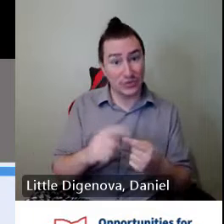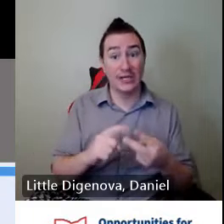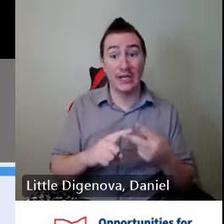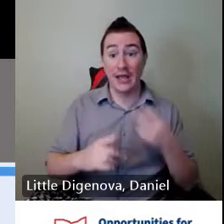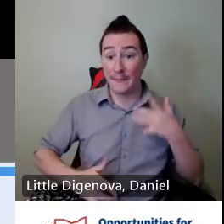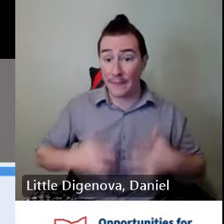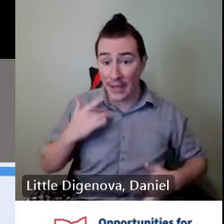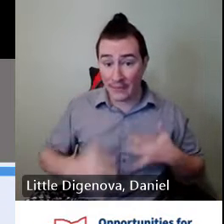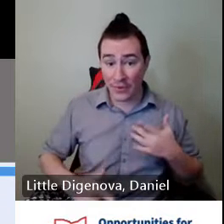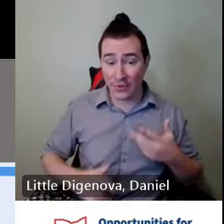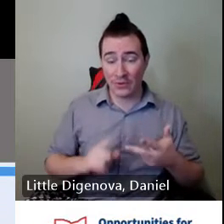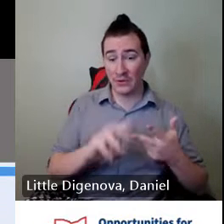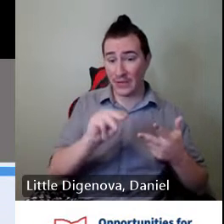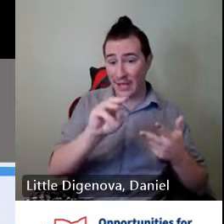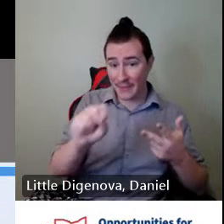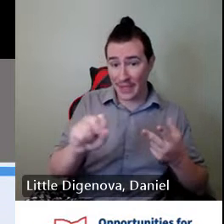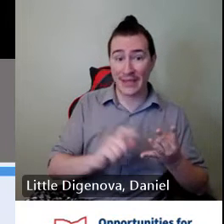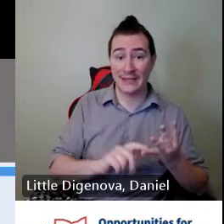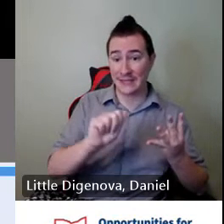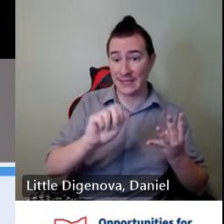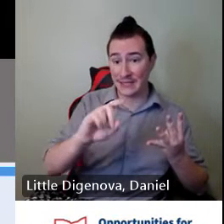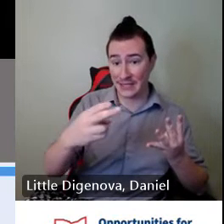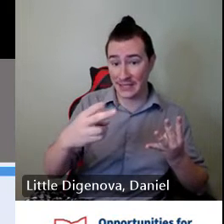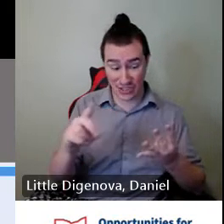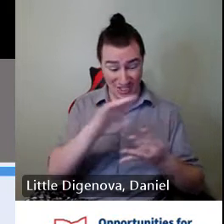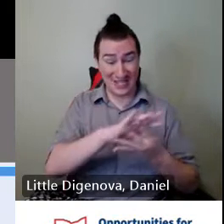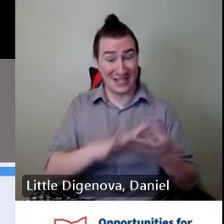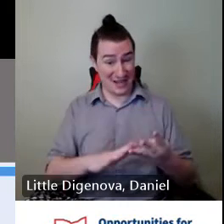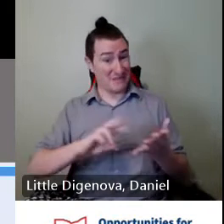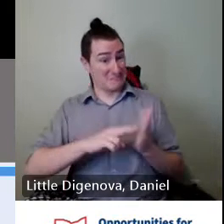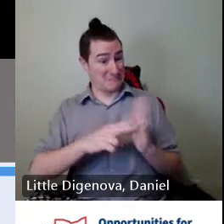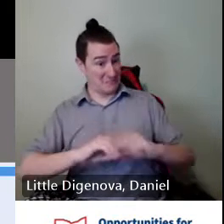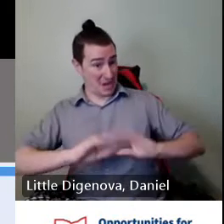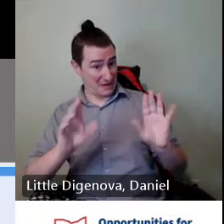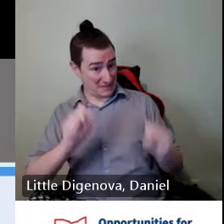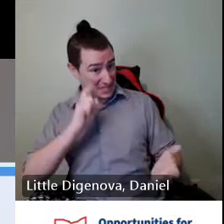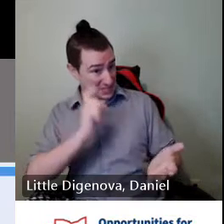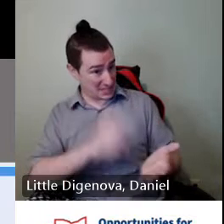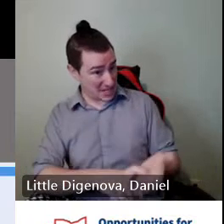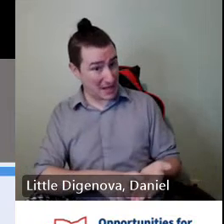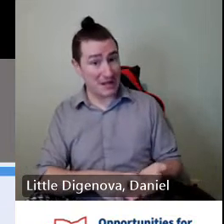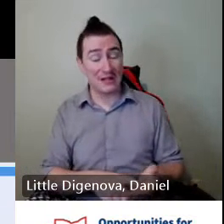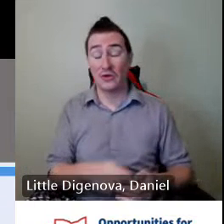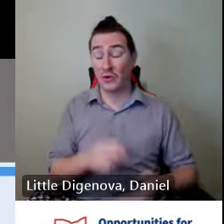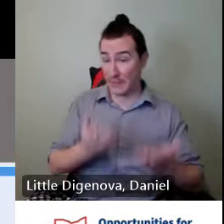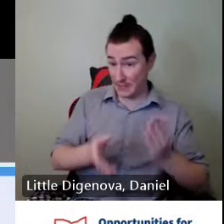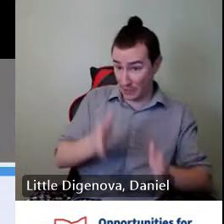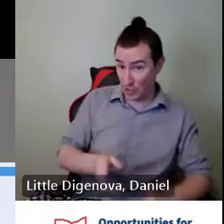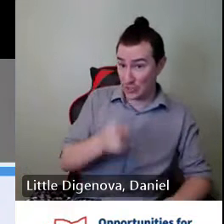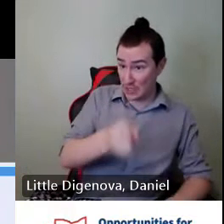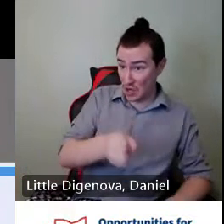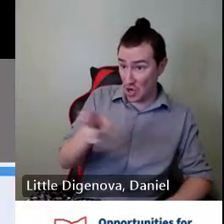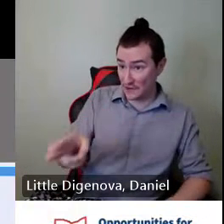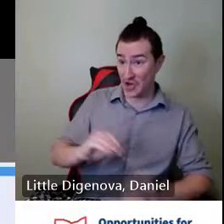hyperactivity disorder, or is hard of hearing. Julie: Shelly this information supports the importance of having a